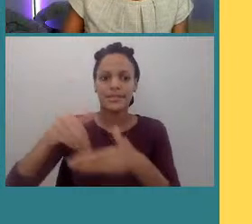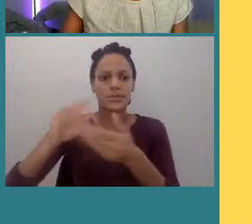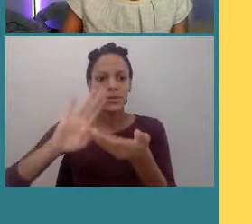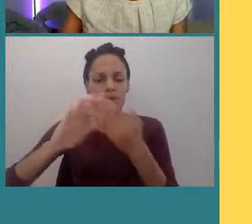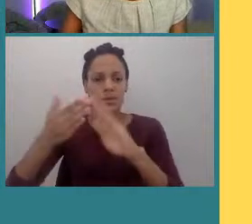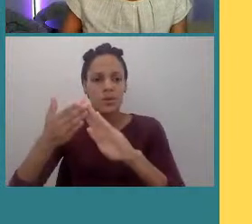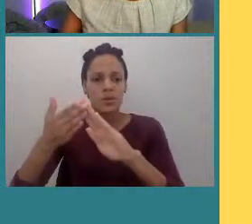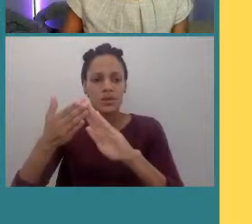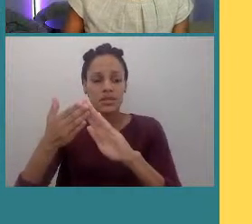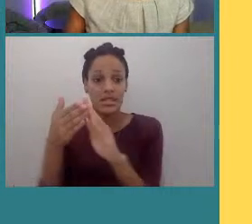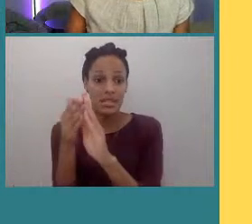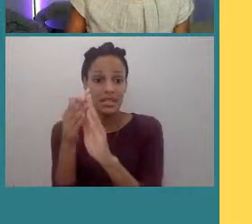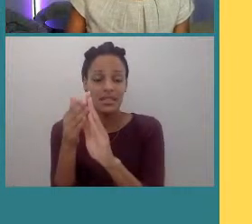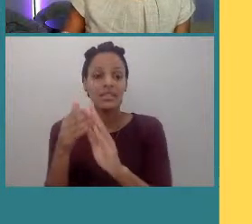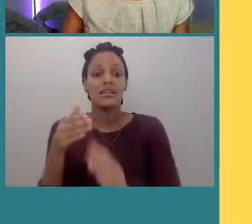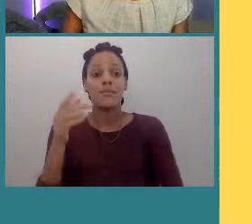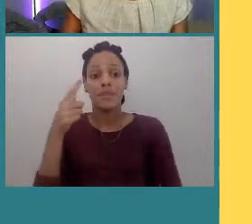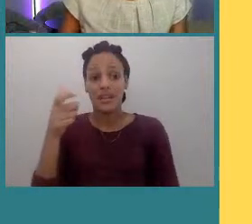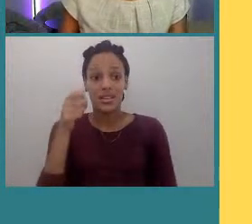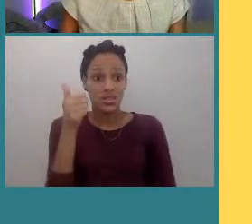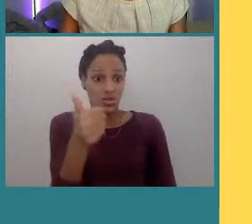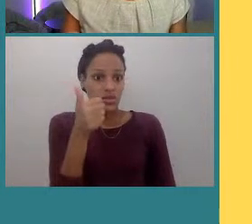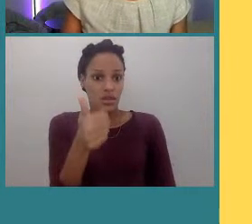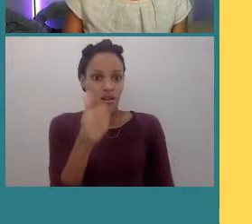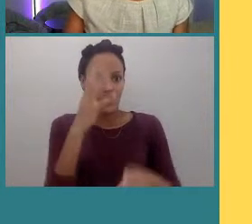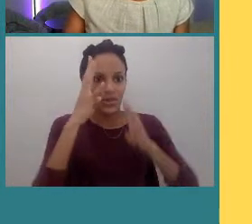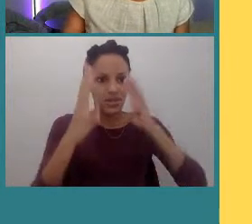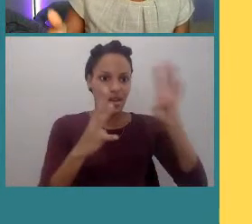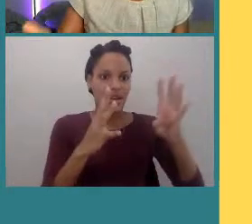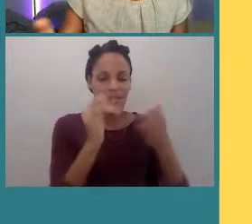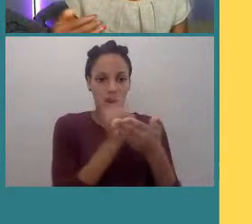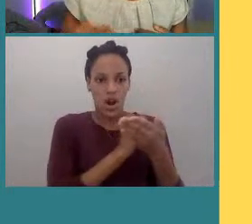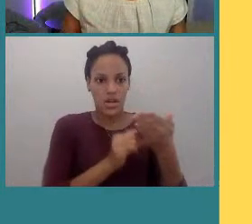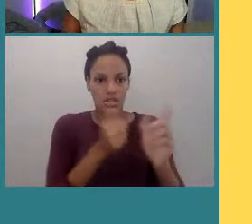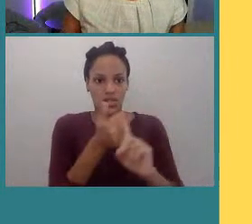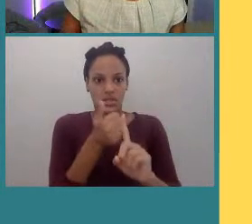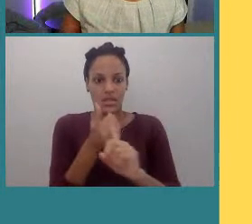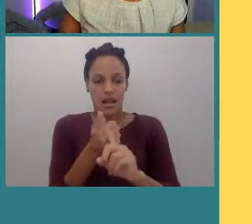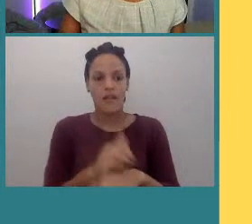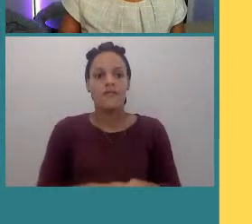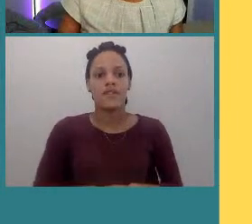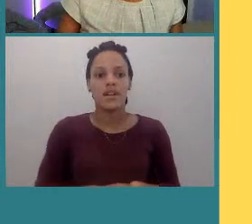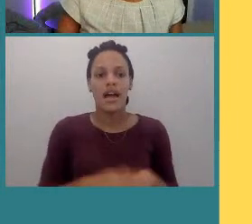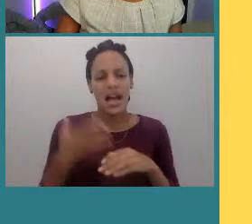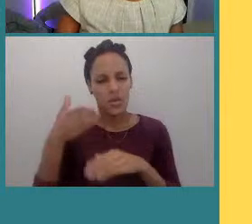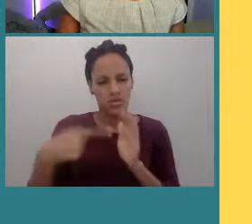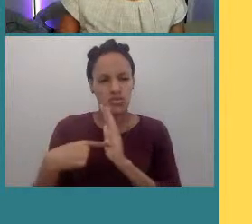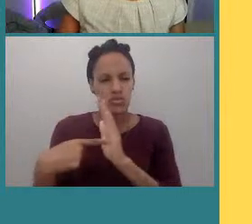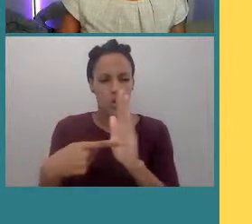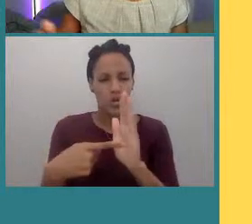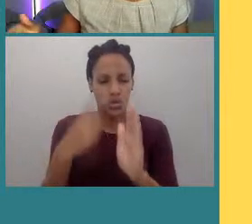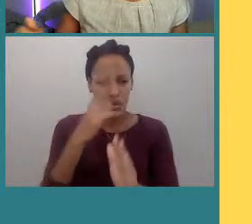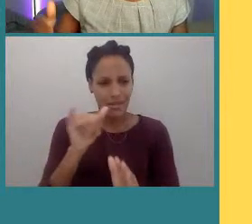a creative-- on a daily basis. I'm going to show you what this looks like for me in a